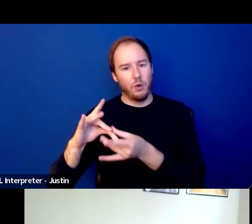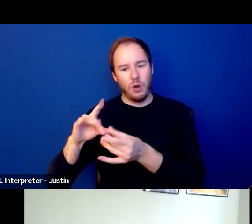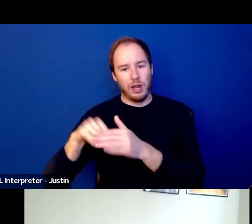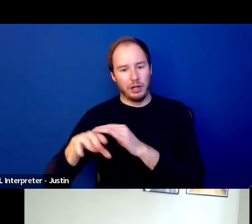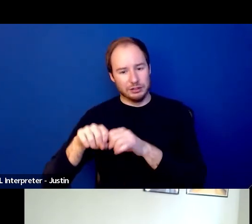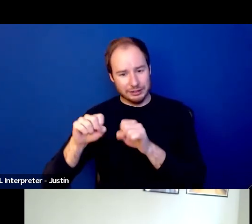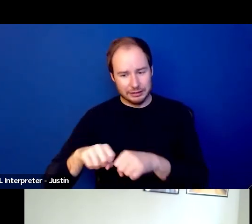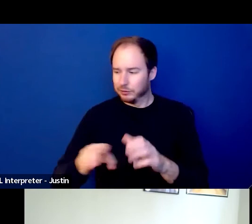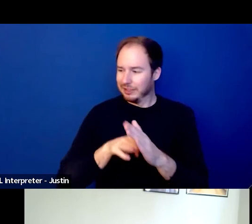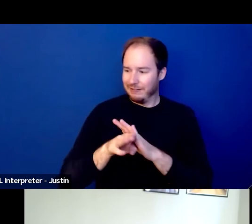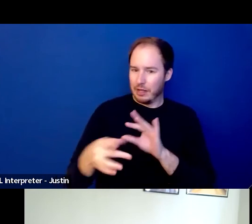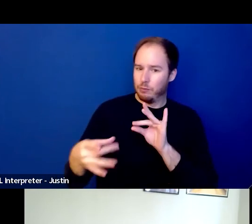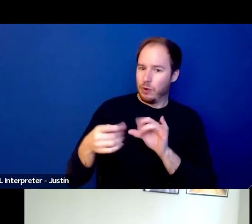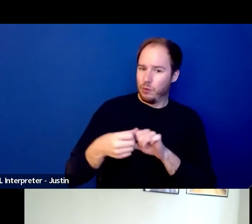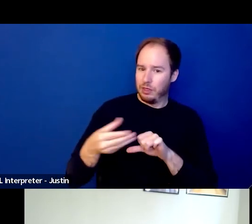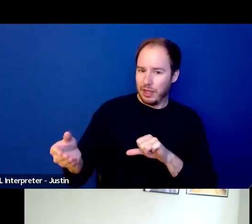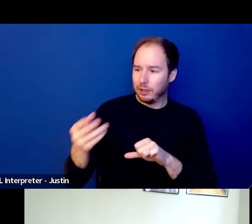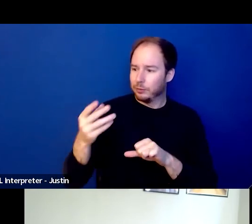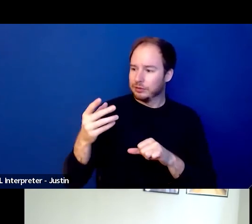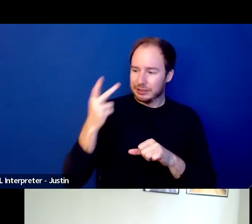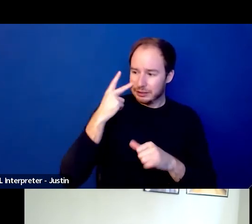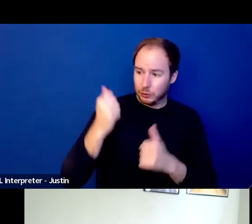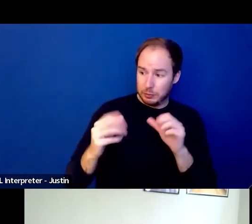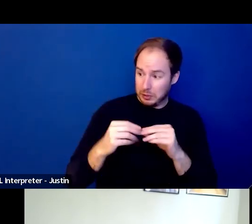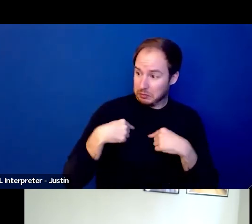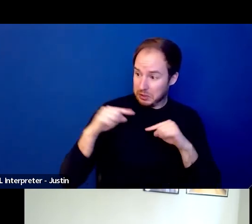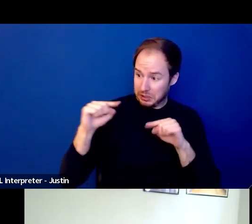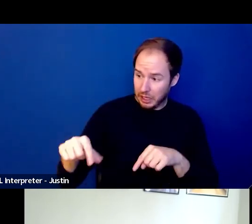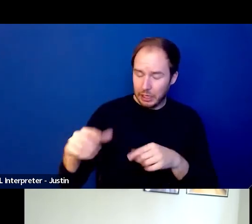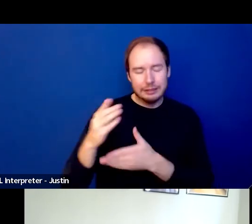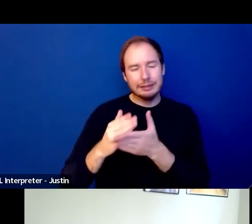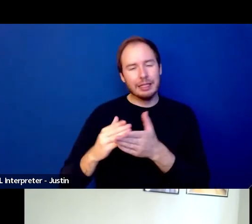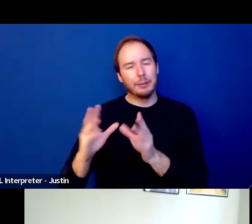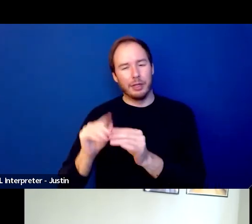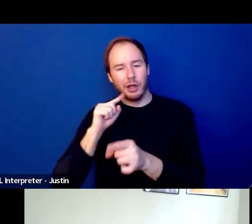see what meetings you might be able to attend. Some meetings are really specific for certain providers.